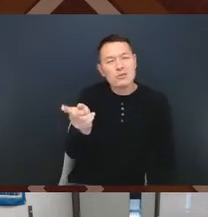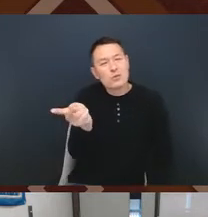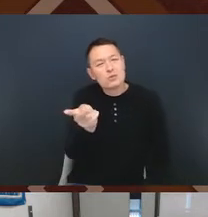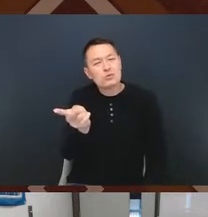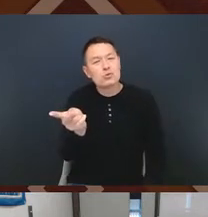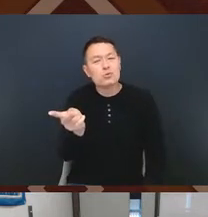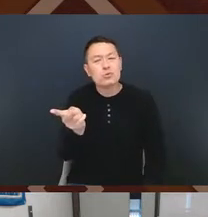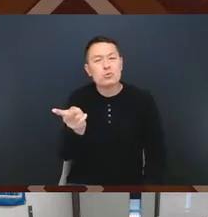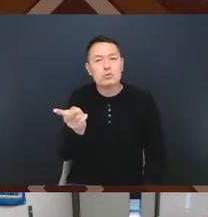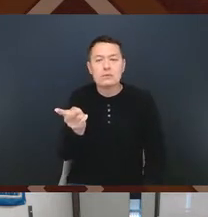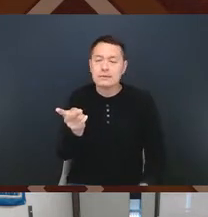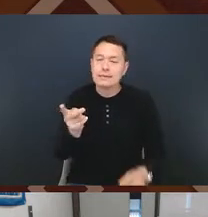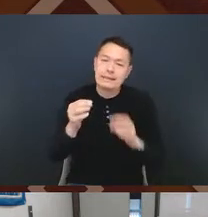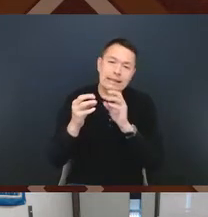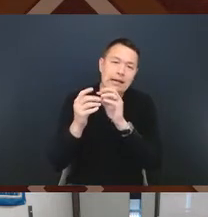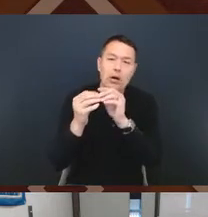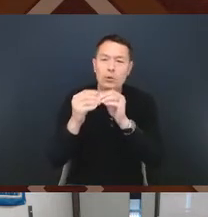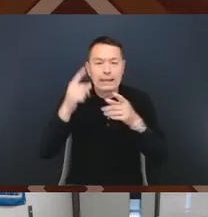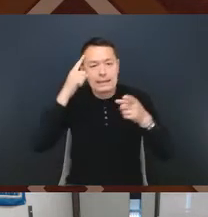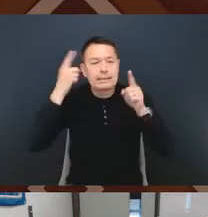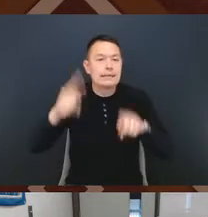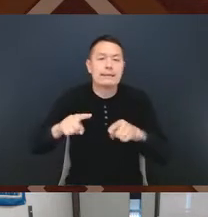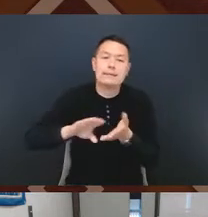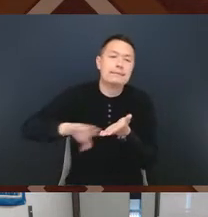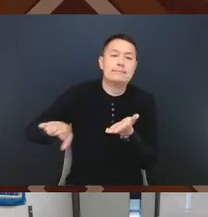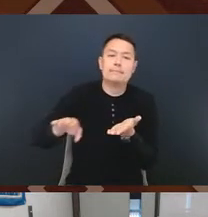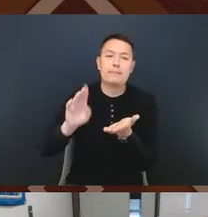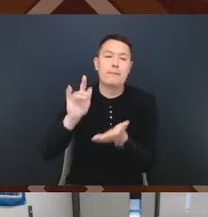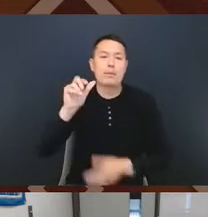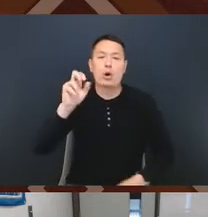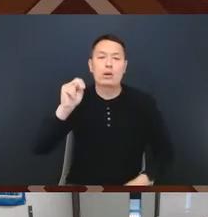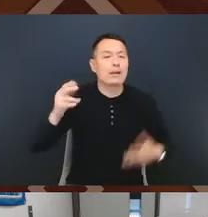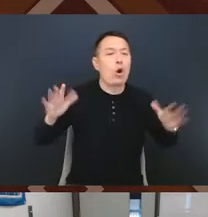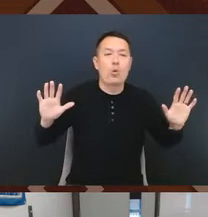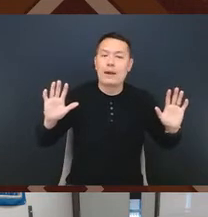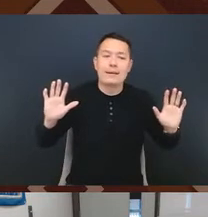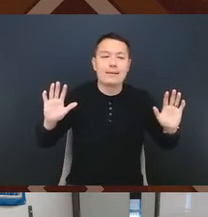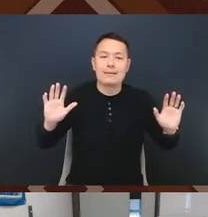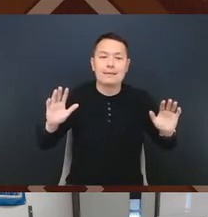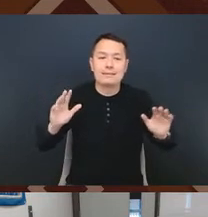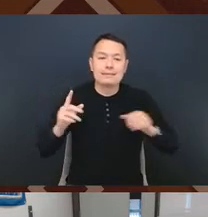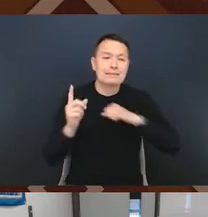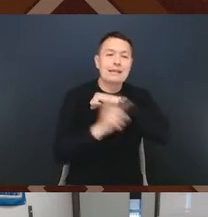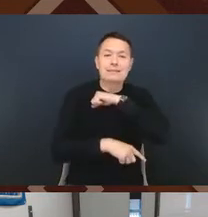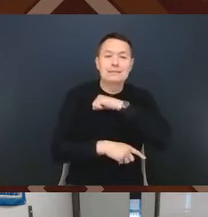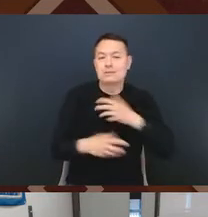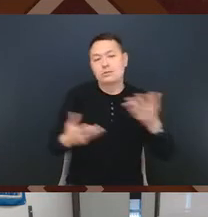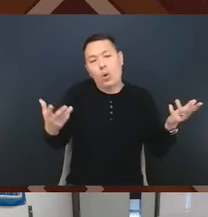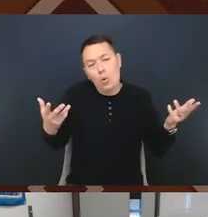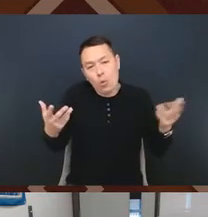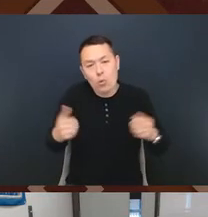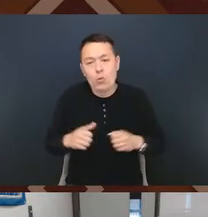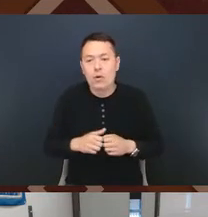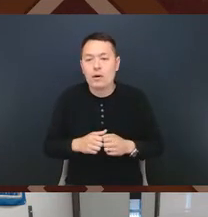plea bargain. You know, they got a sentence. So they plea bargain that on being a hate crime,